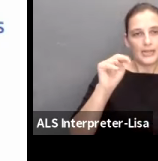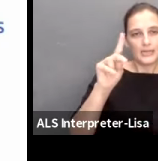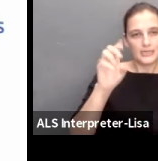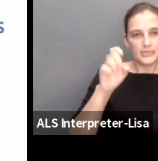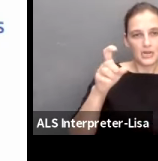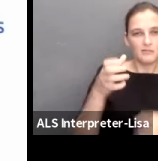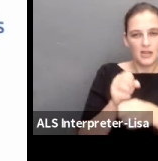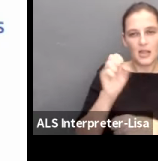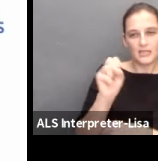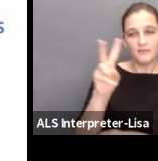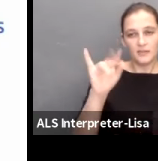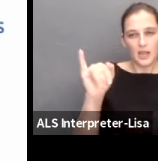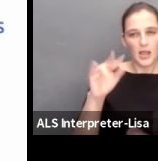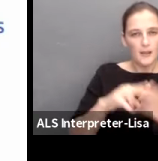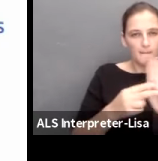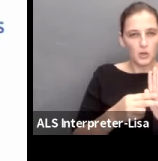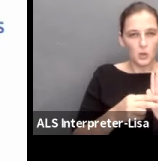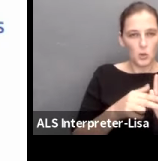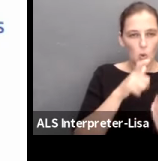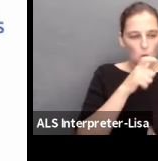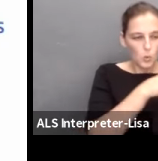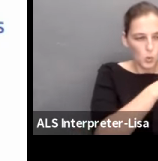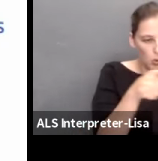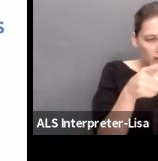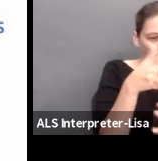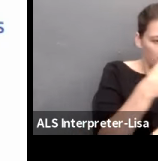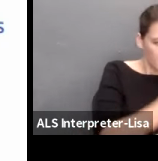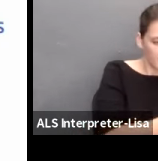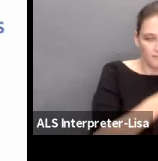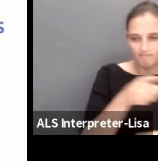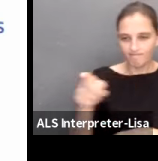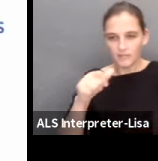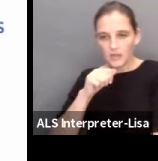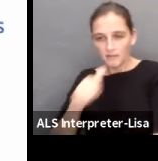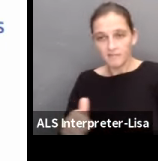population are not getting vaccinated. It really depends, when we look across the